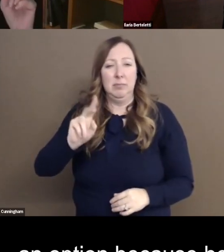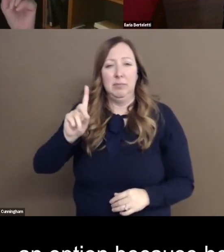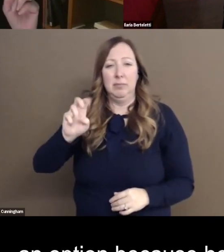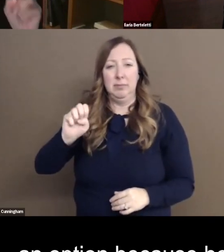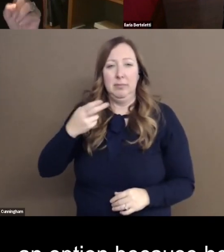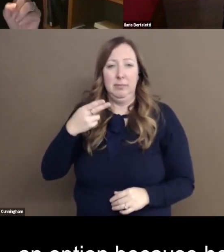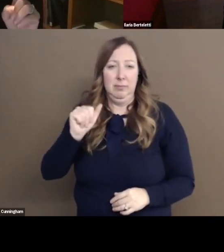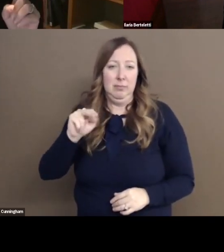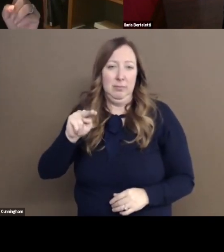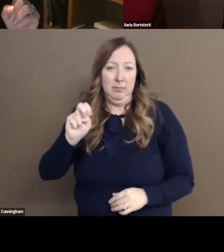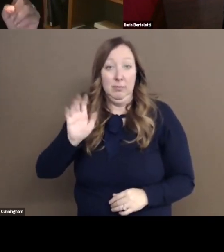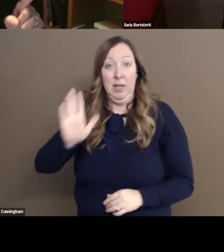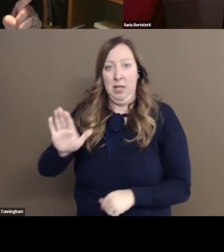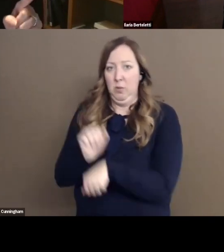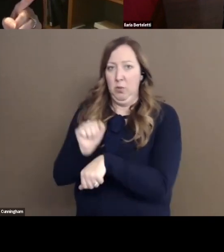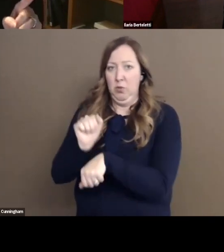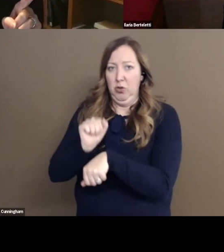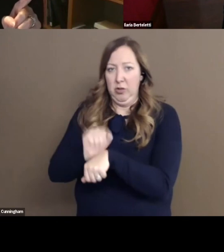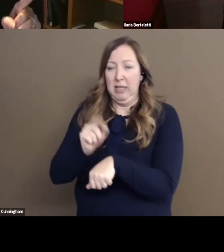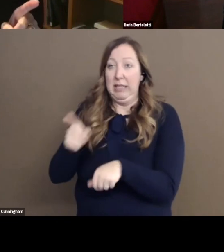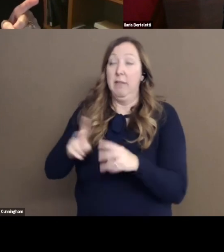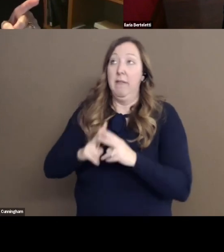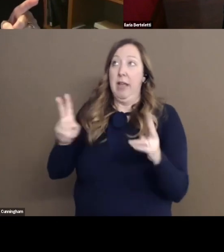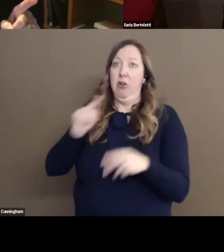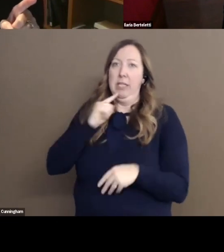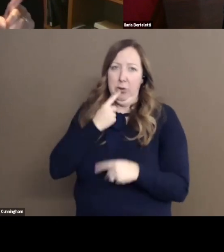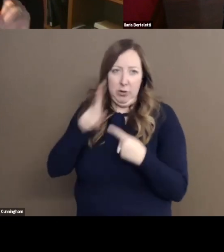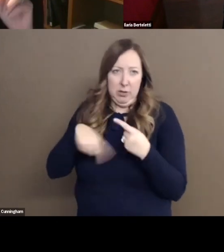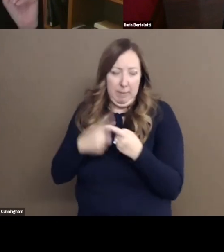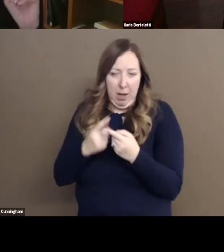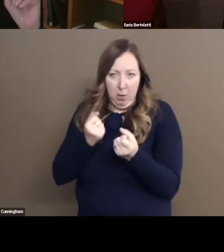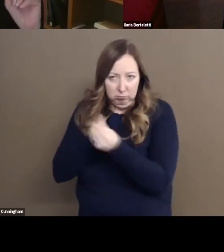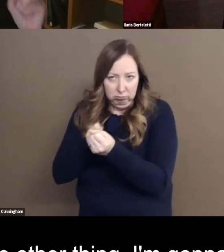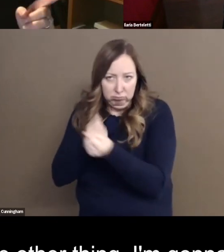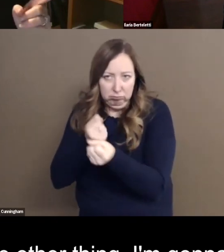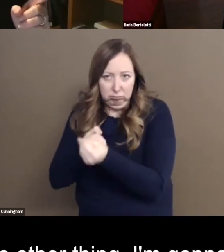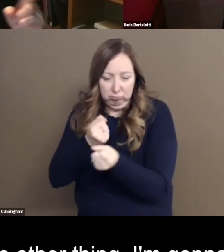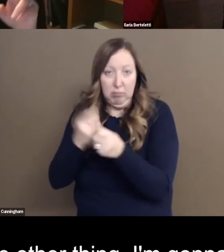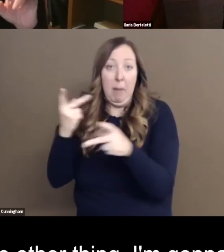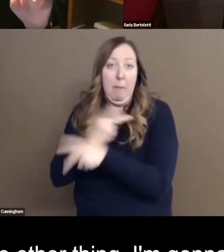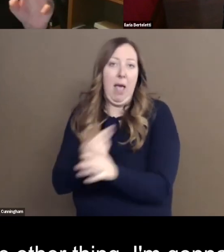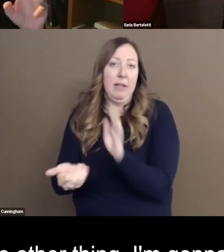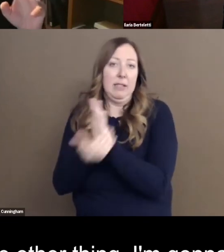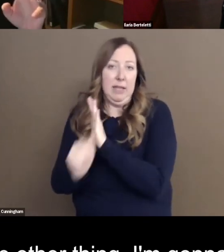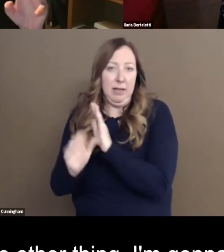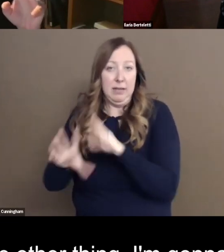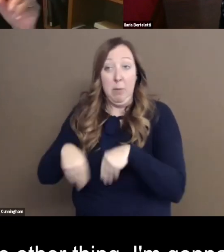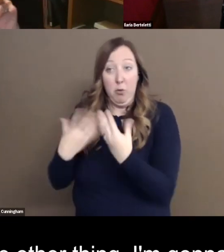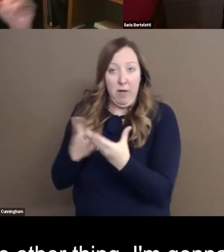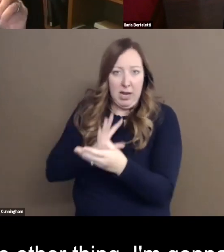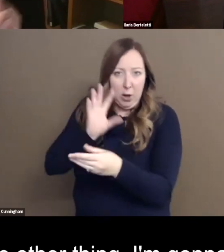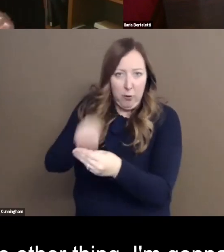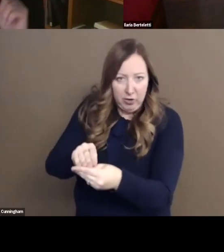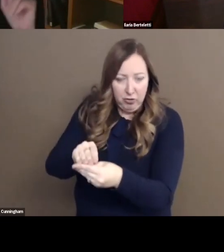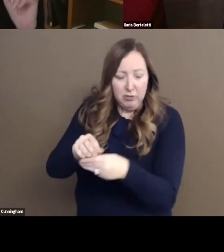very serious about interventions for math the other thing i'm going to give two